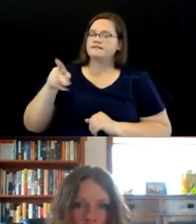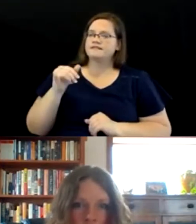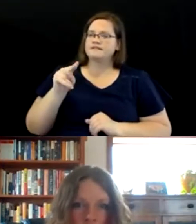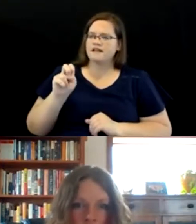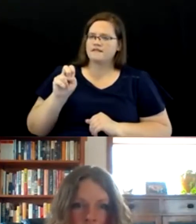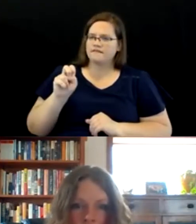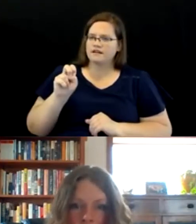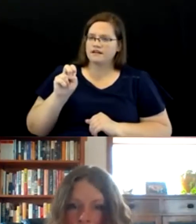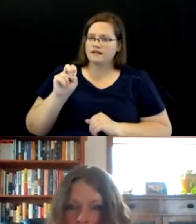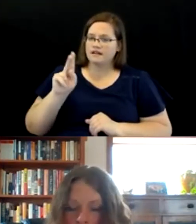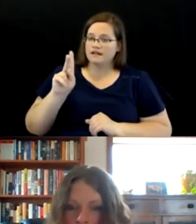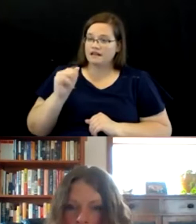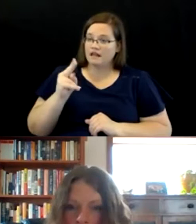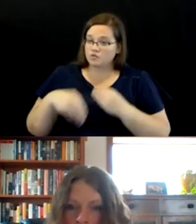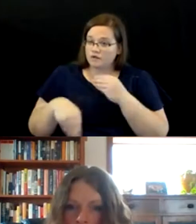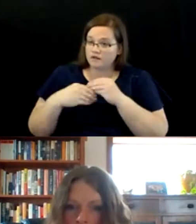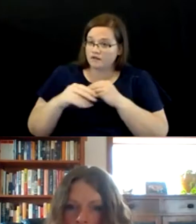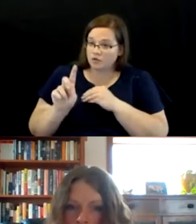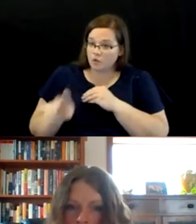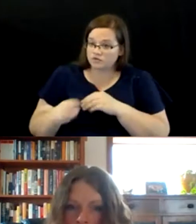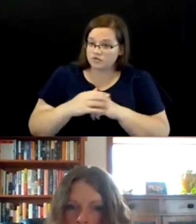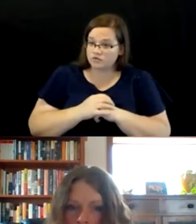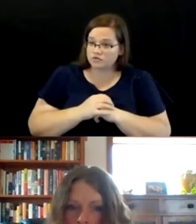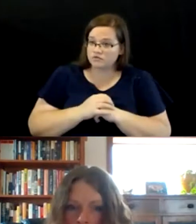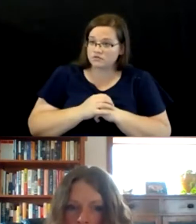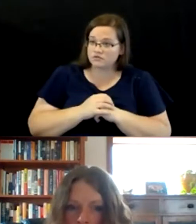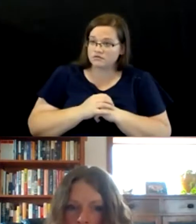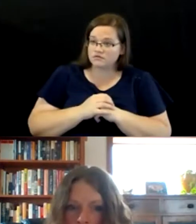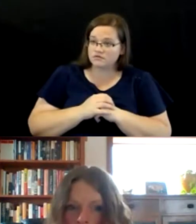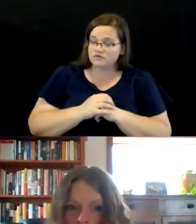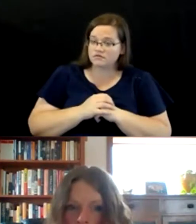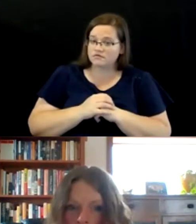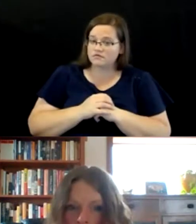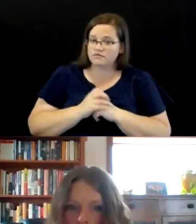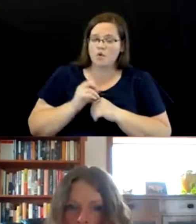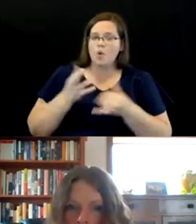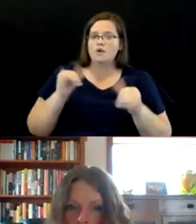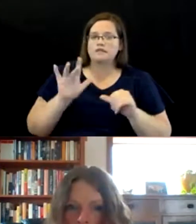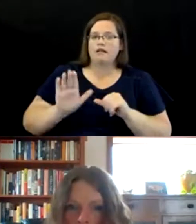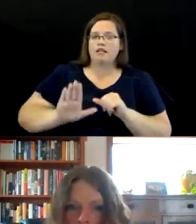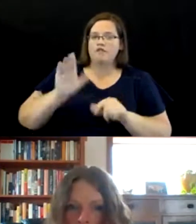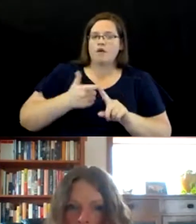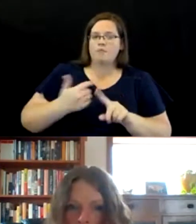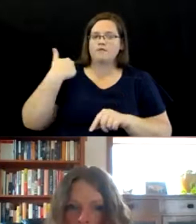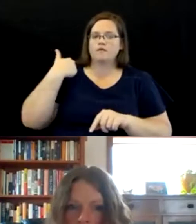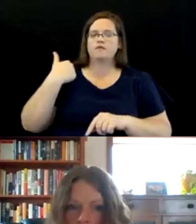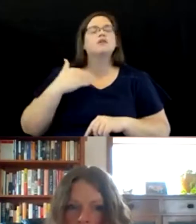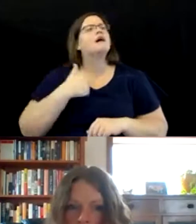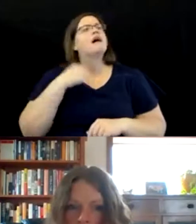another question? Or is your hand still up from before? Yes, I have another question.